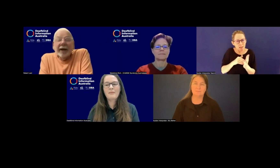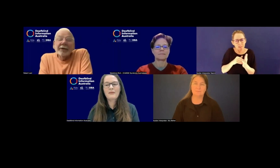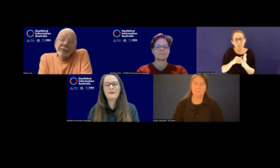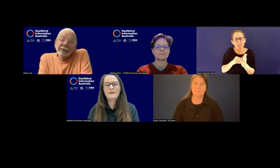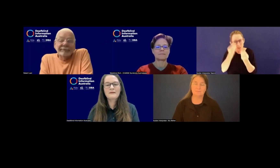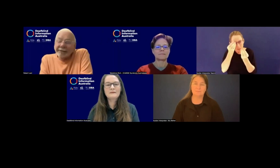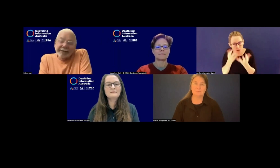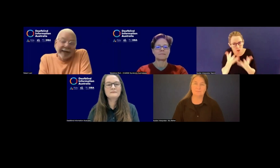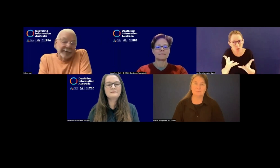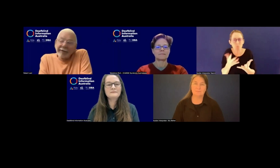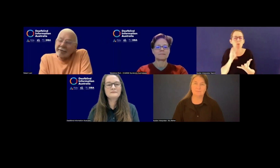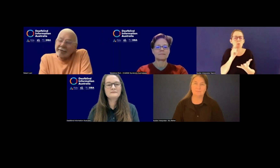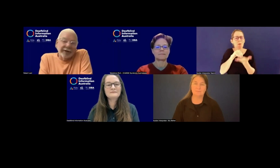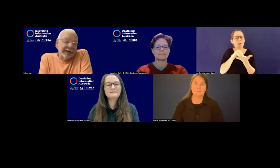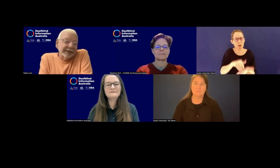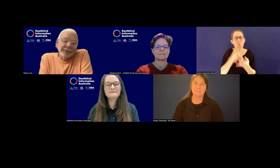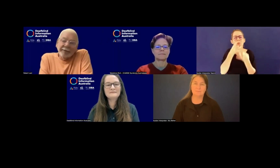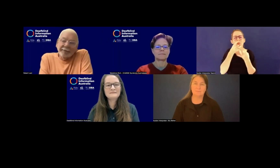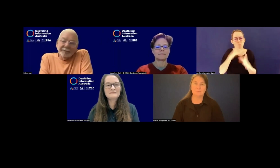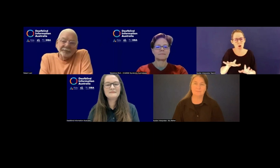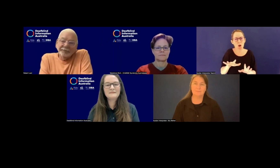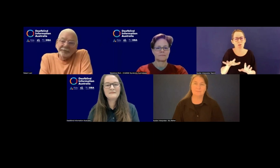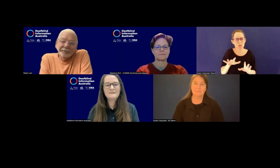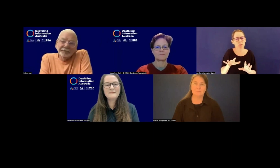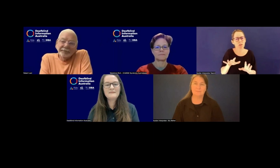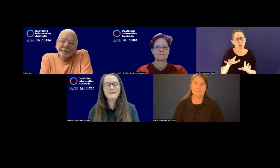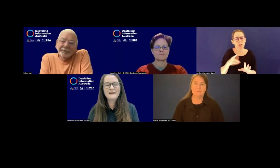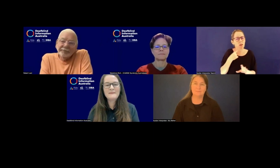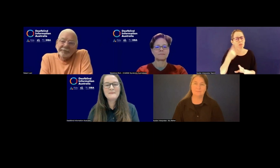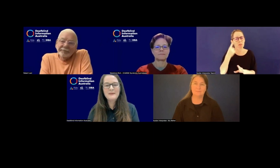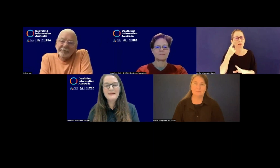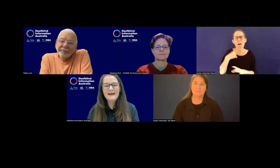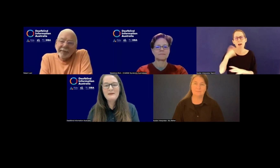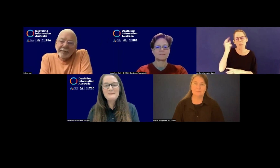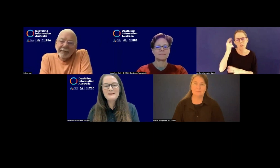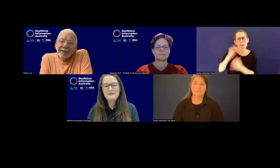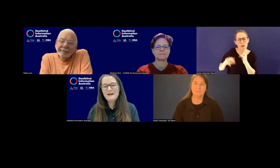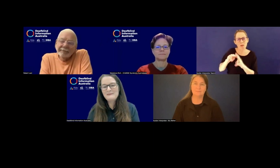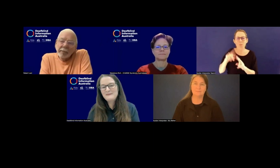But I do understand the parents' feelings as well.